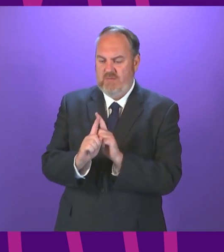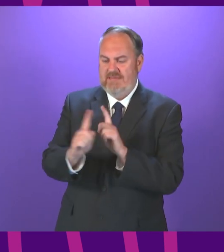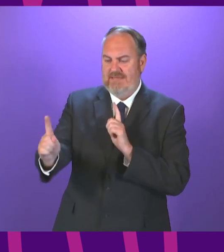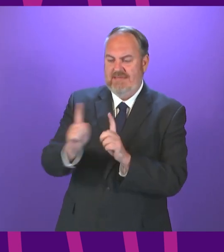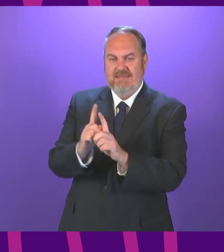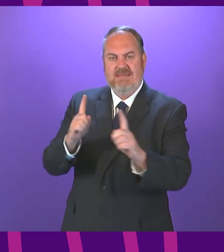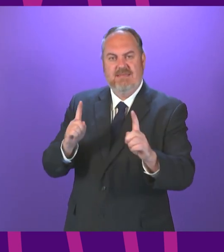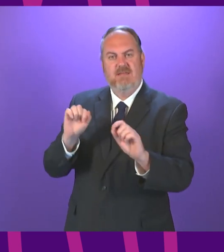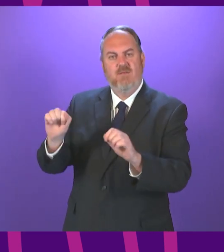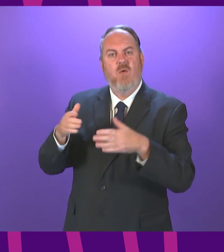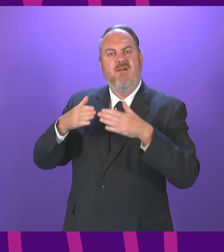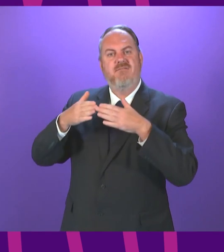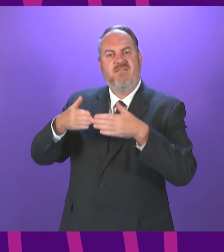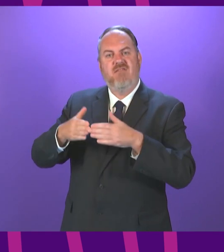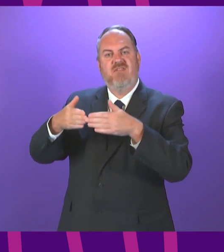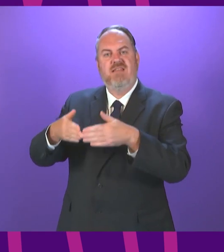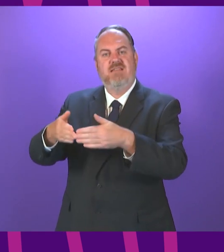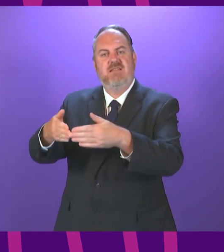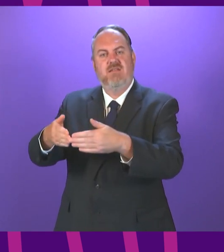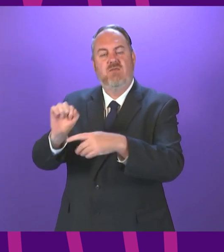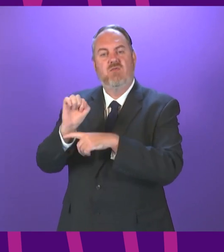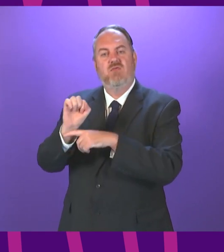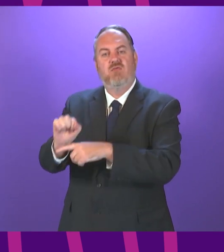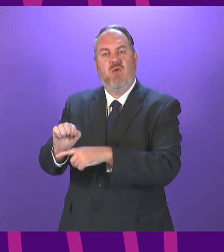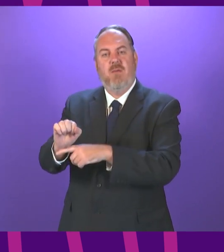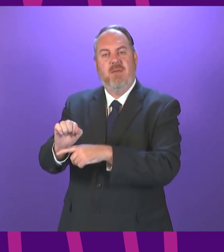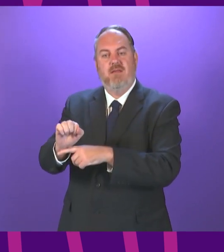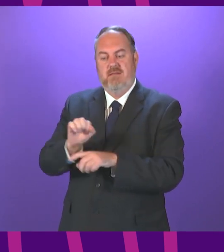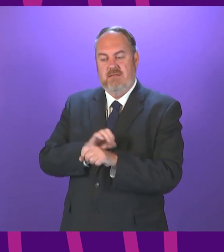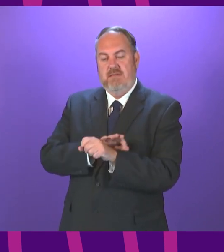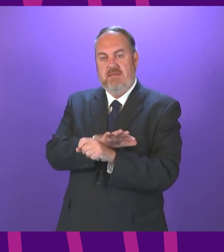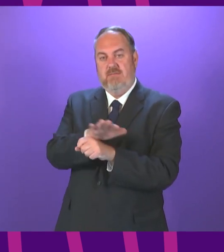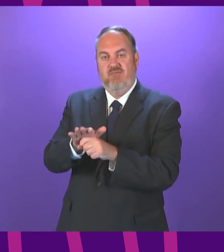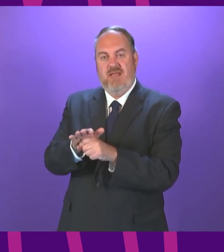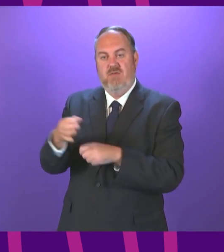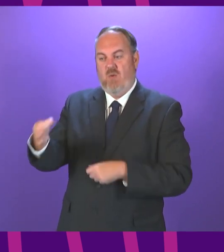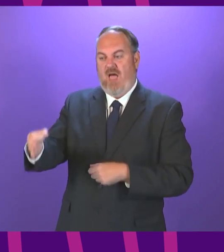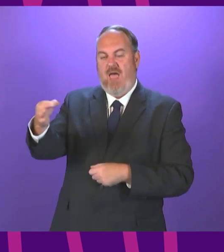importation of the virus to island communities have nonetheless brought serious challenges to